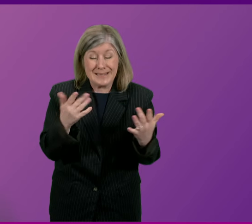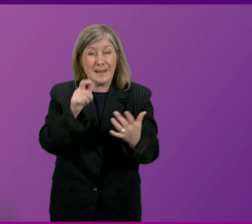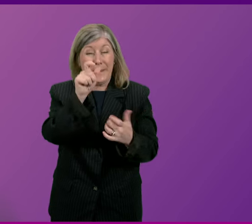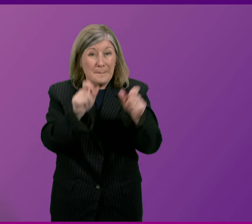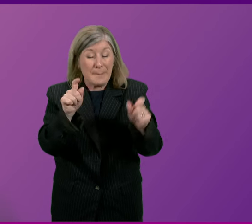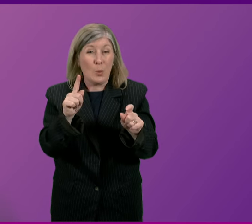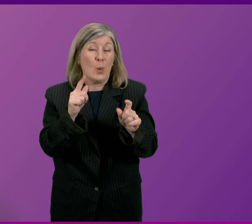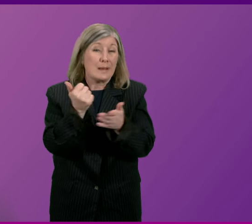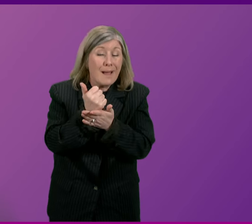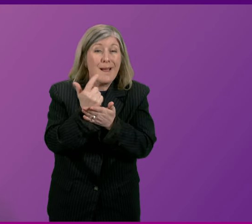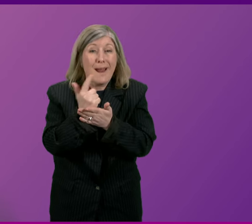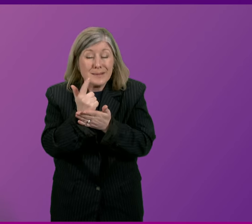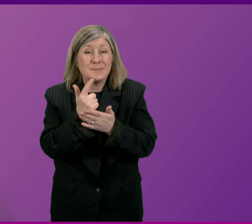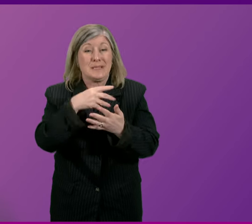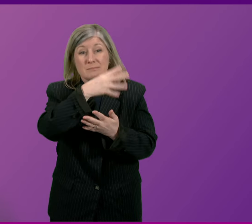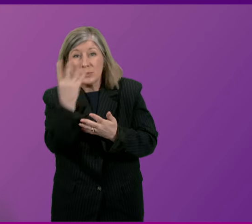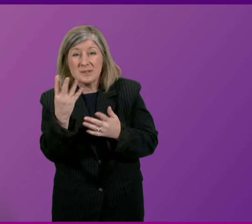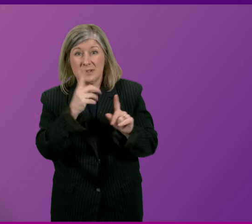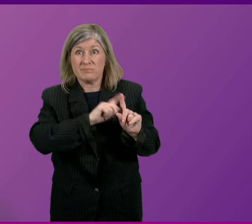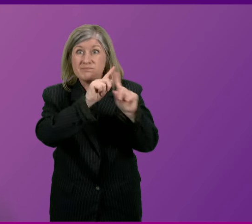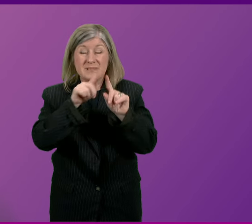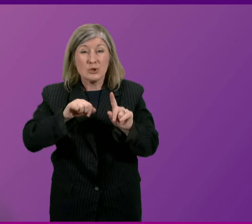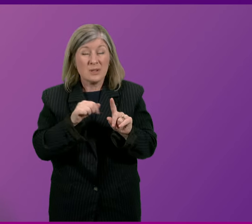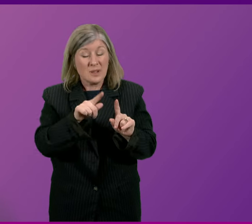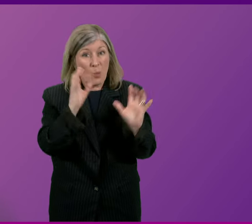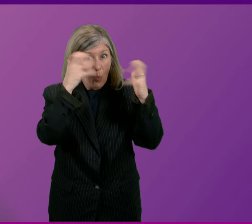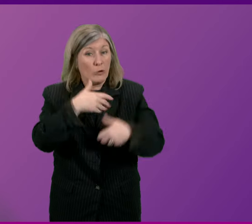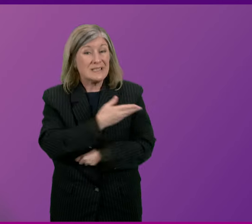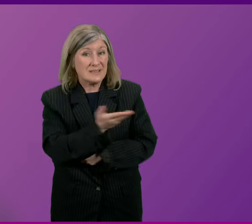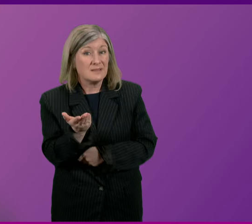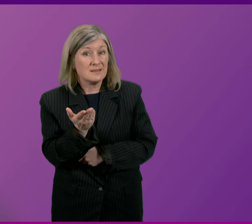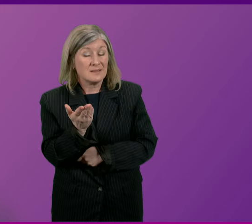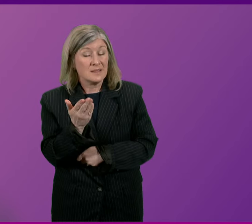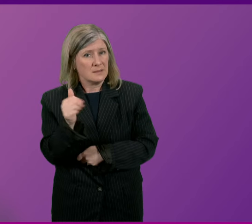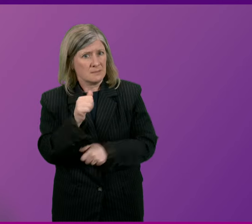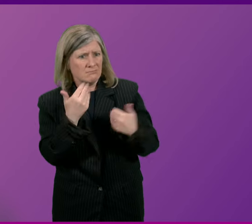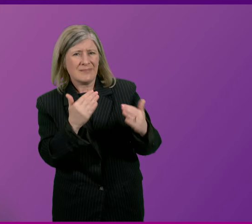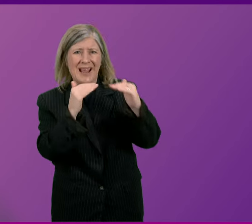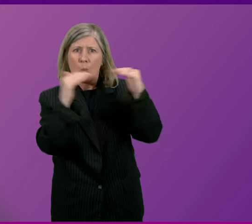others—in Scotland are at the moment. It is not only equality and human rights that are at stake